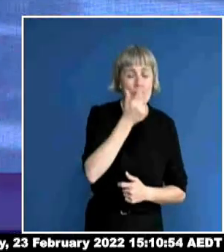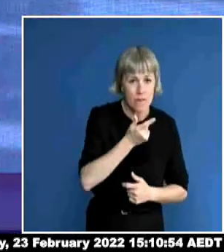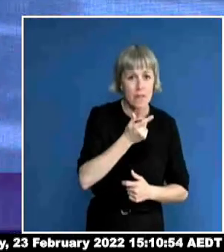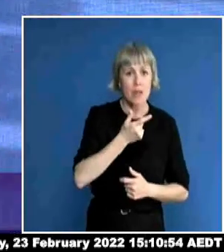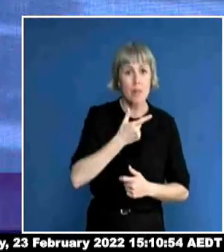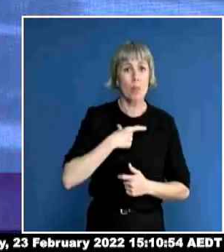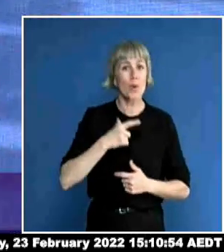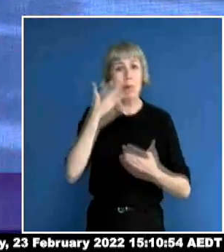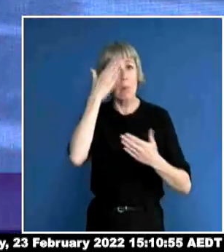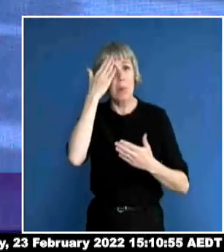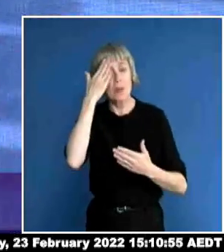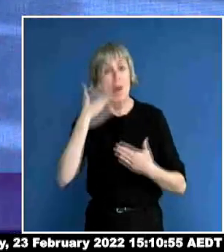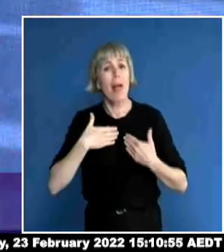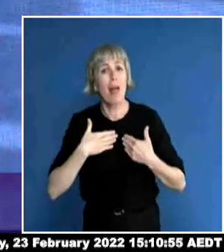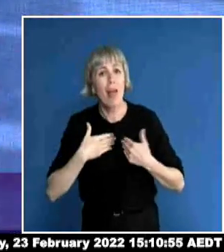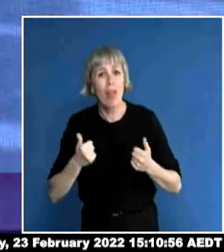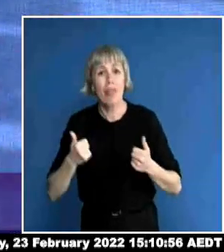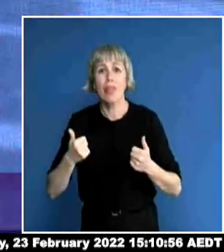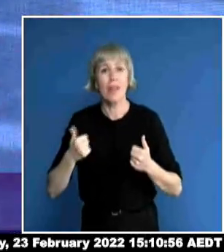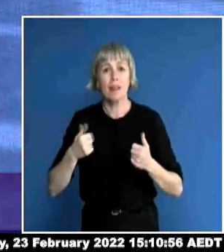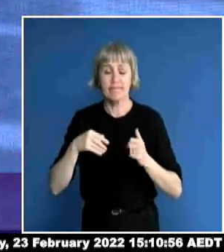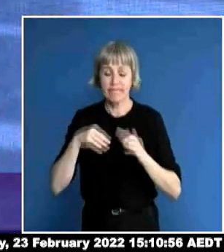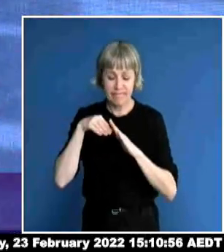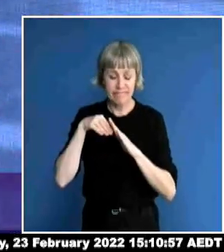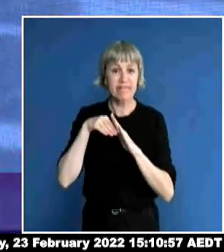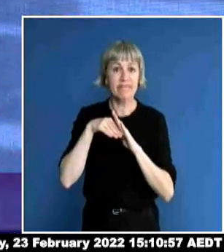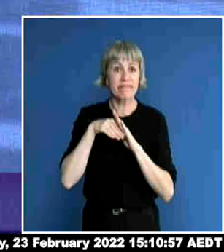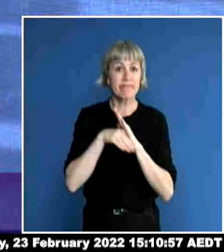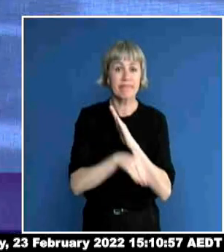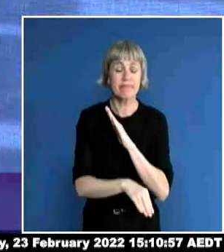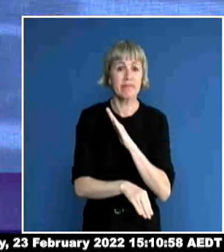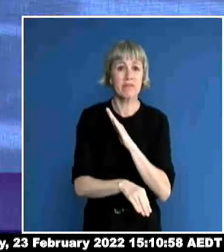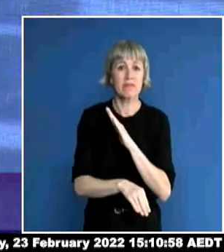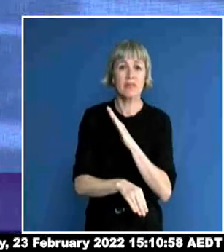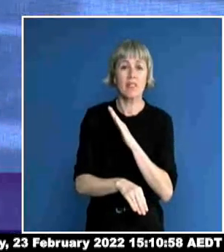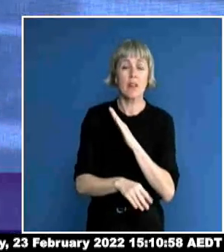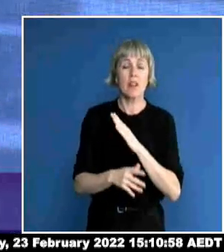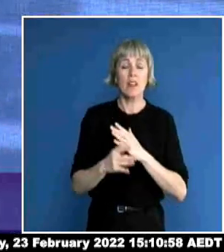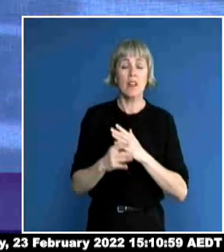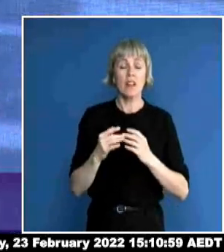impacted on you and you still return because you don't want to give up. You want to give it a go.